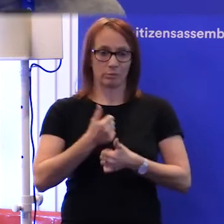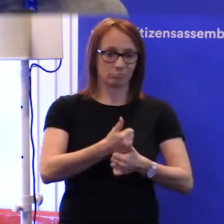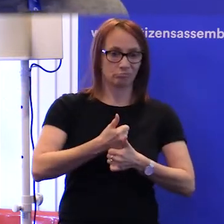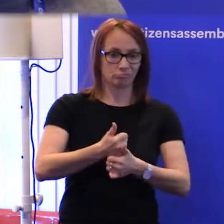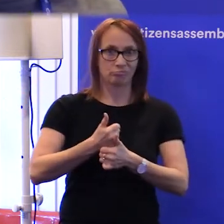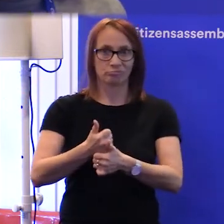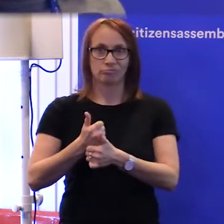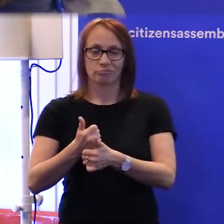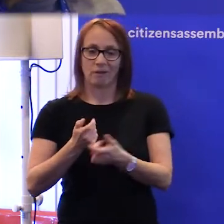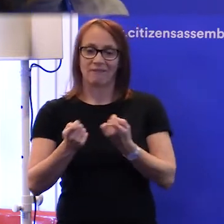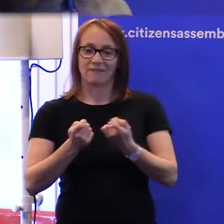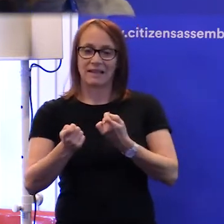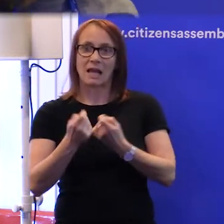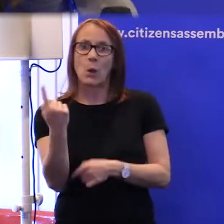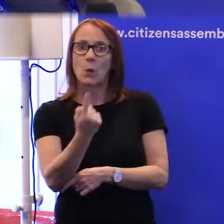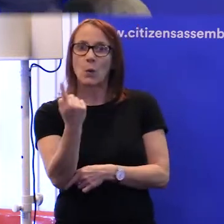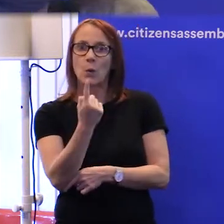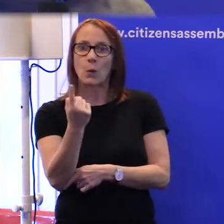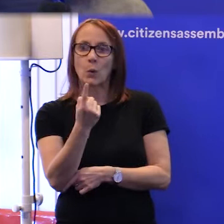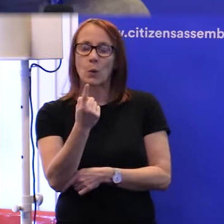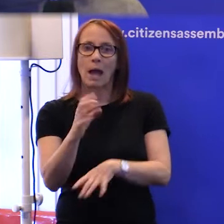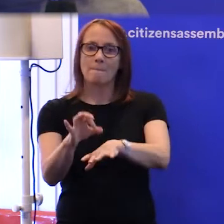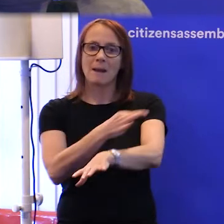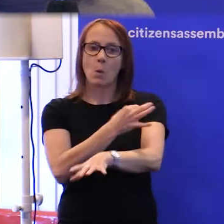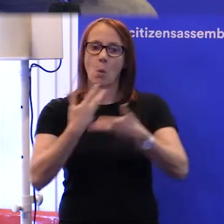by the facilitators in the room who wearing their bright blue t-shirts this